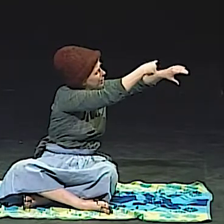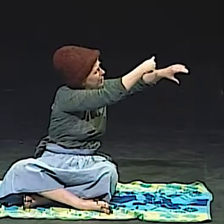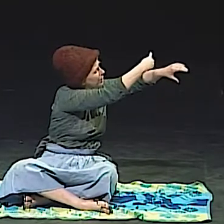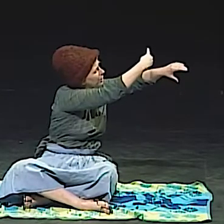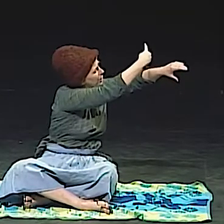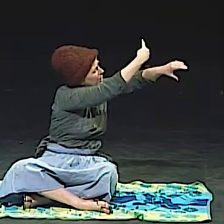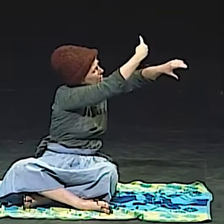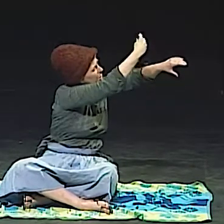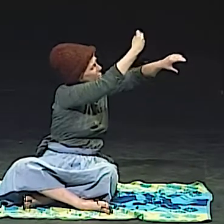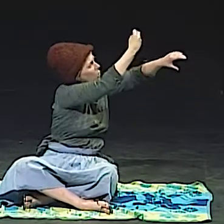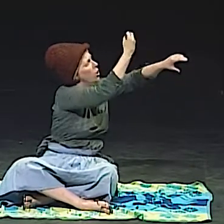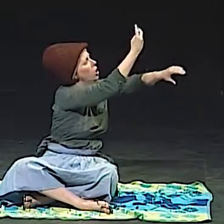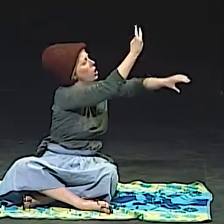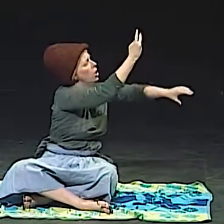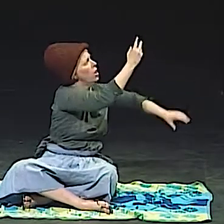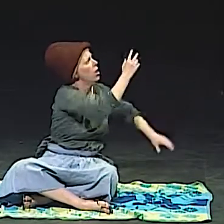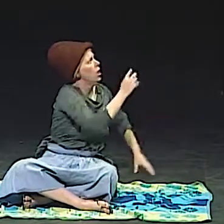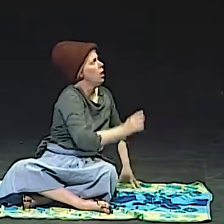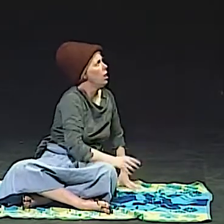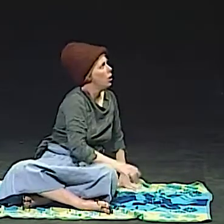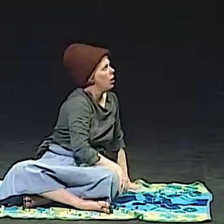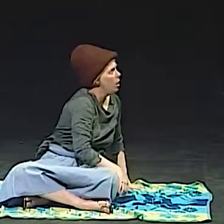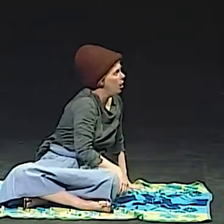12:00.